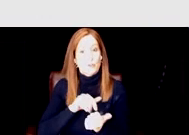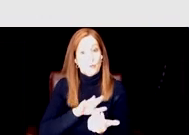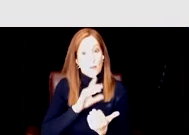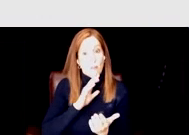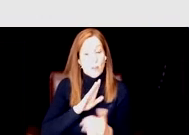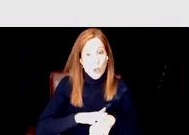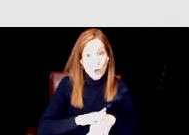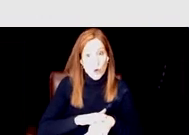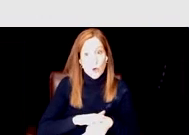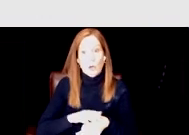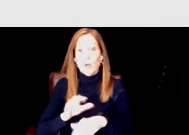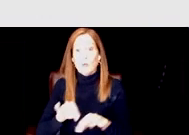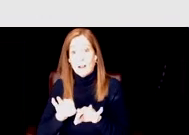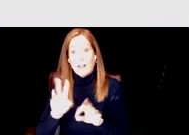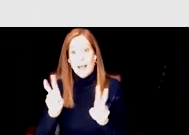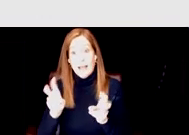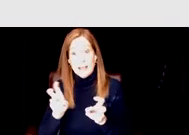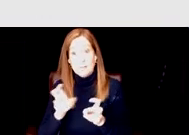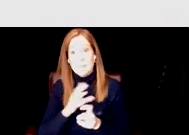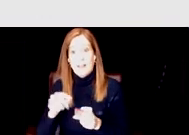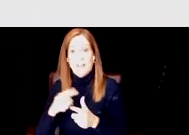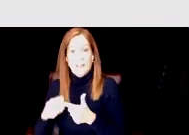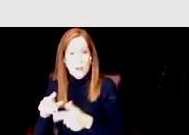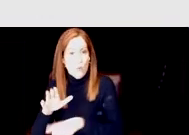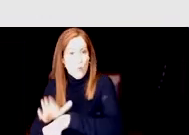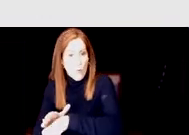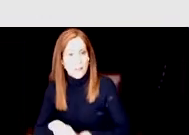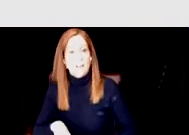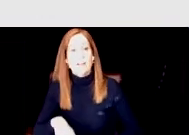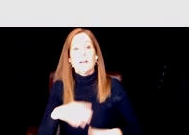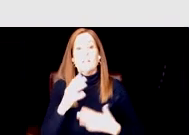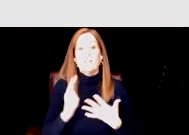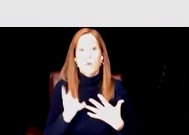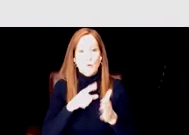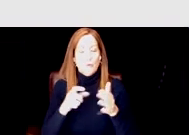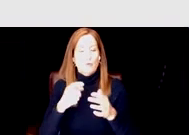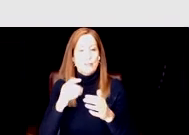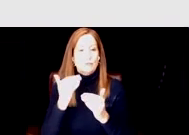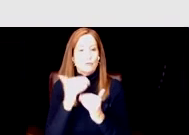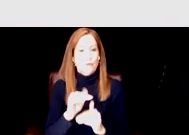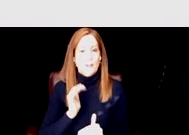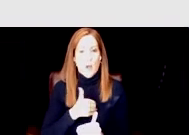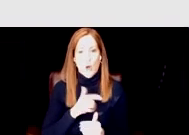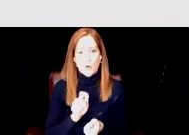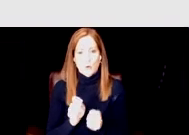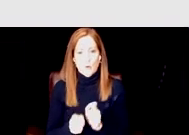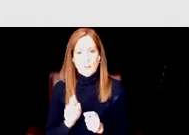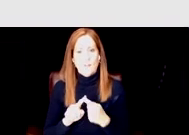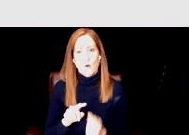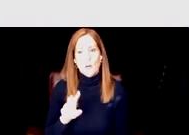We restrict our corrections to those items marked as required for WCAG 2.0 compliance.